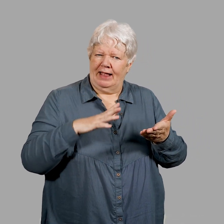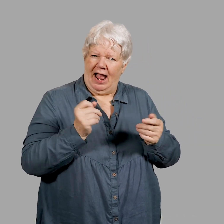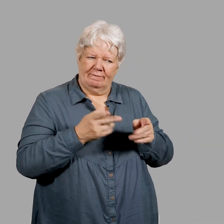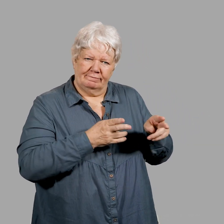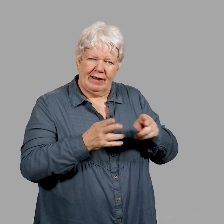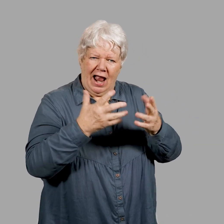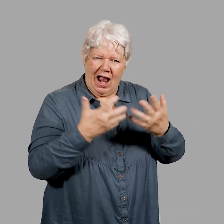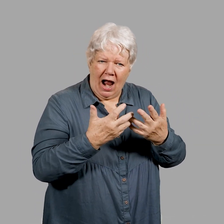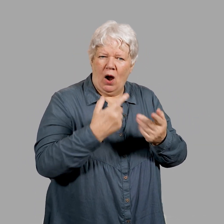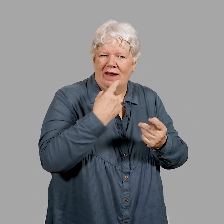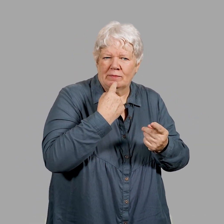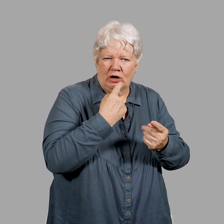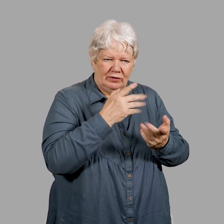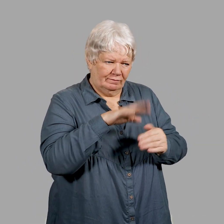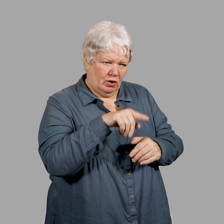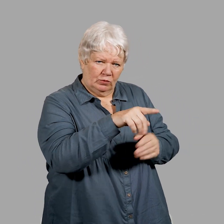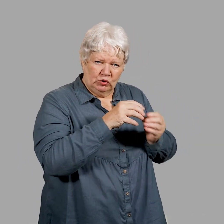the process for obtaining information on students’